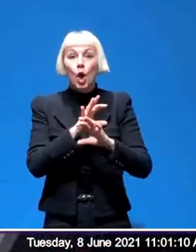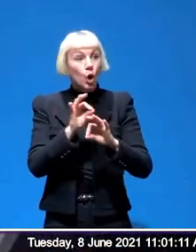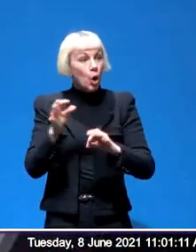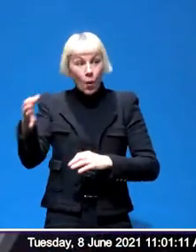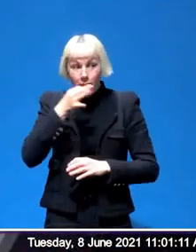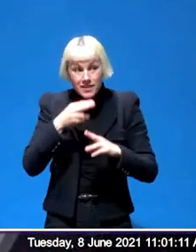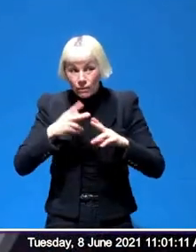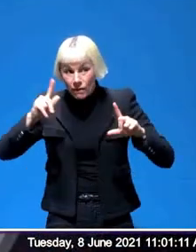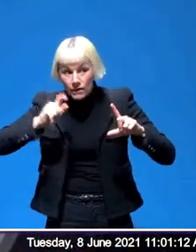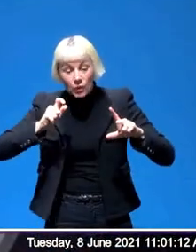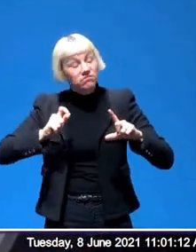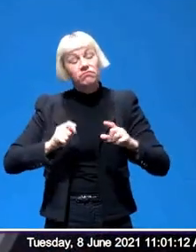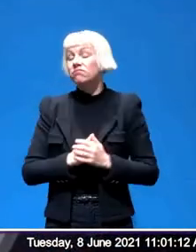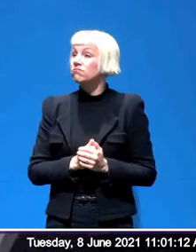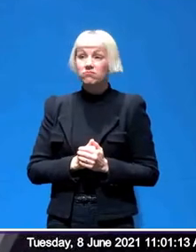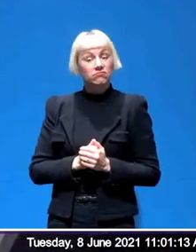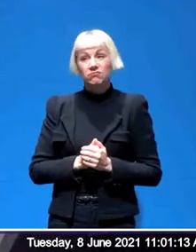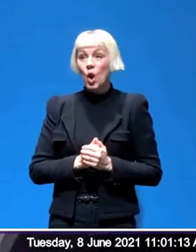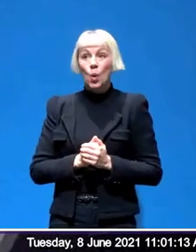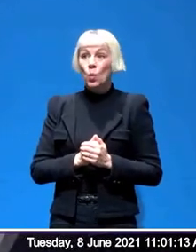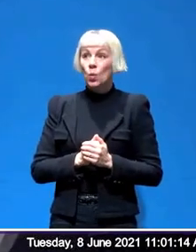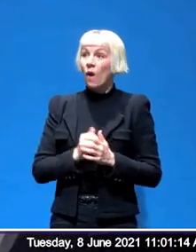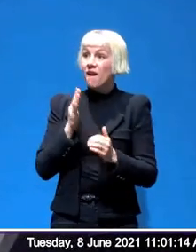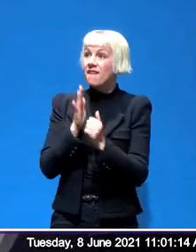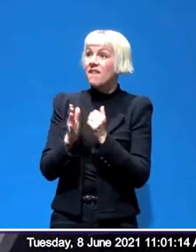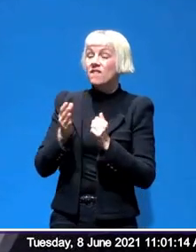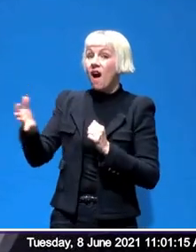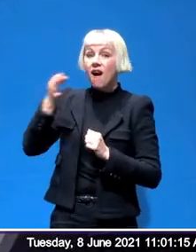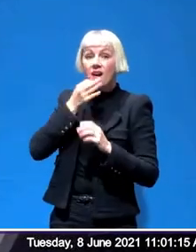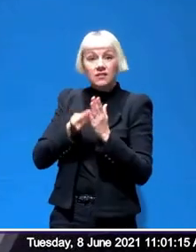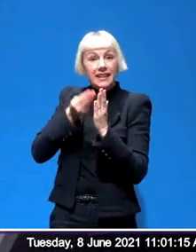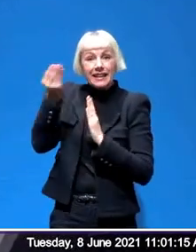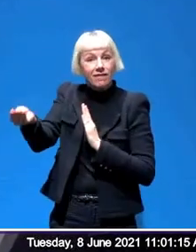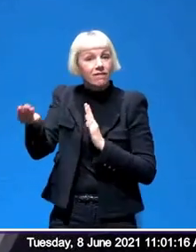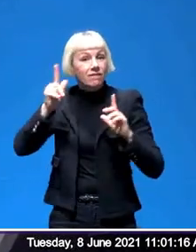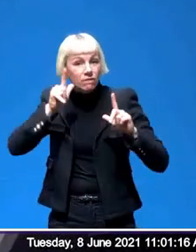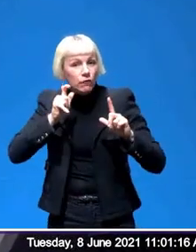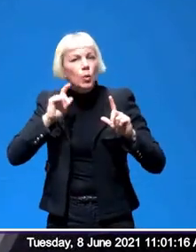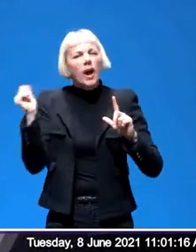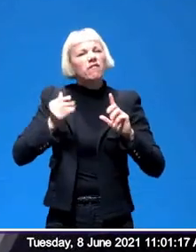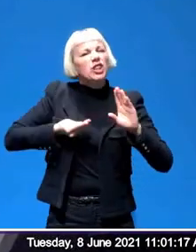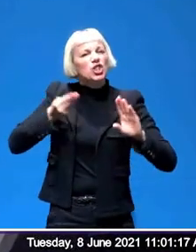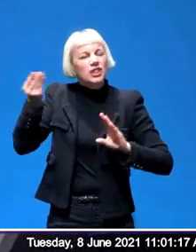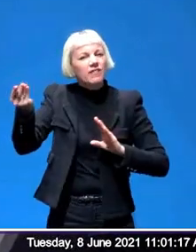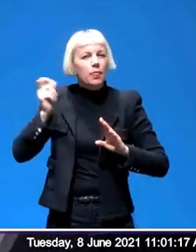No one asked for the photographs, although I had already supplied them. No one ever came and talked to Daniel.